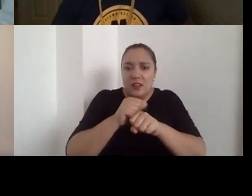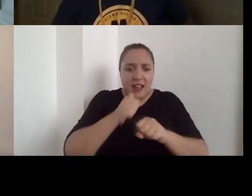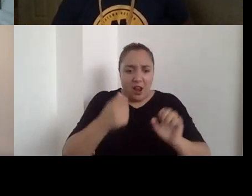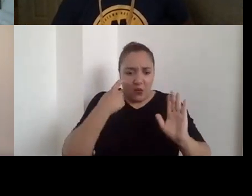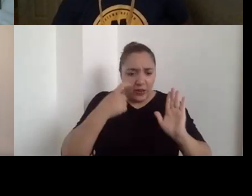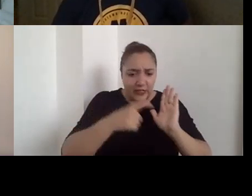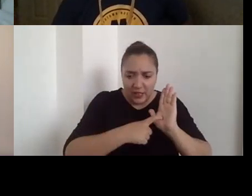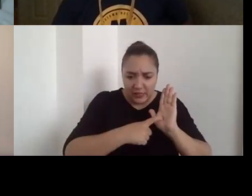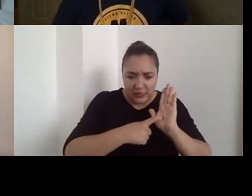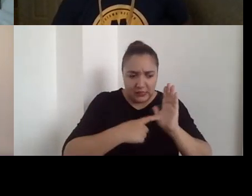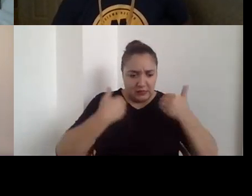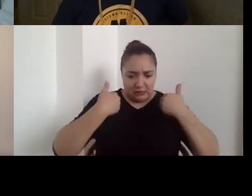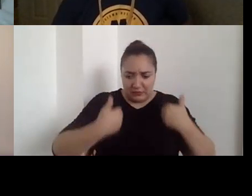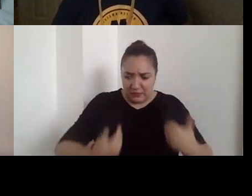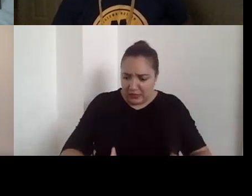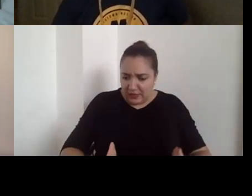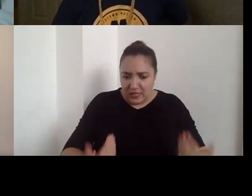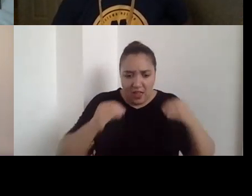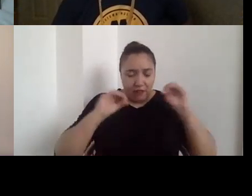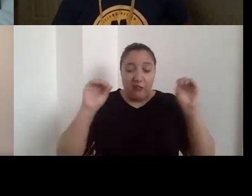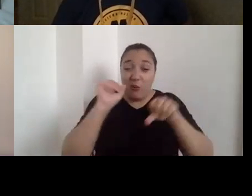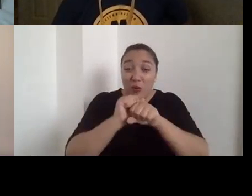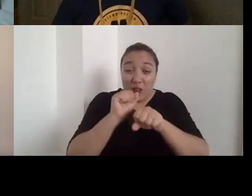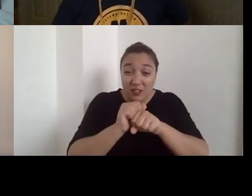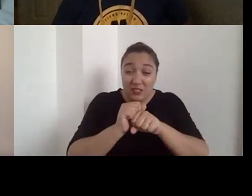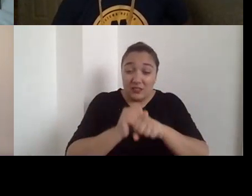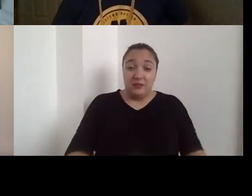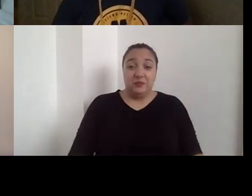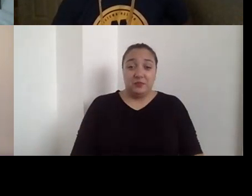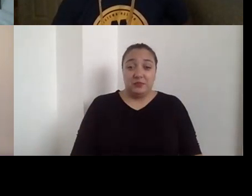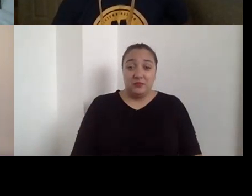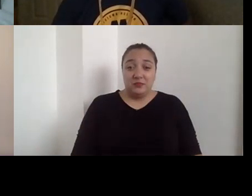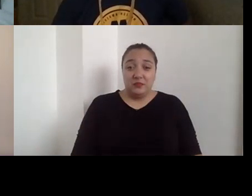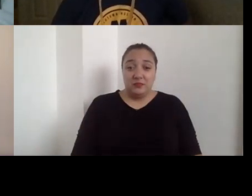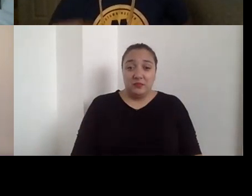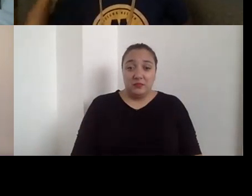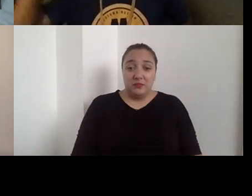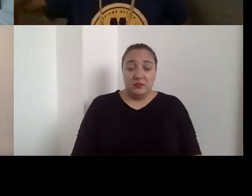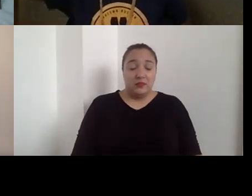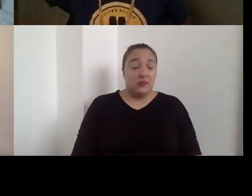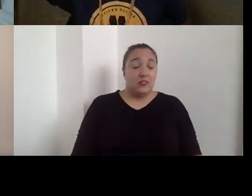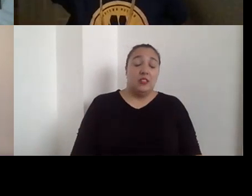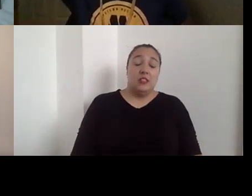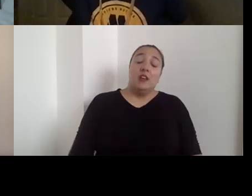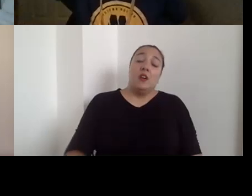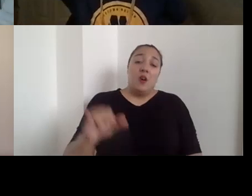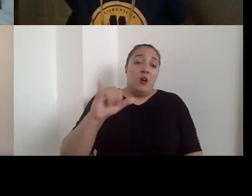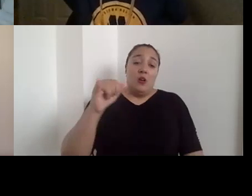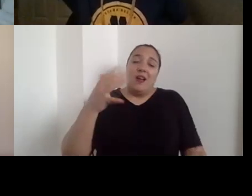And also being -- I'm just going to say all the things today, I like to be transparent and I feel like in this place that we're